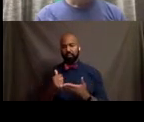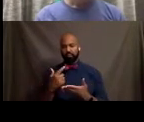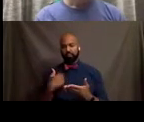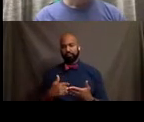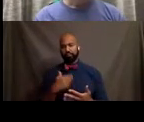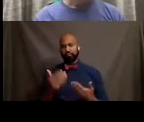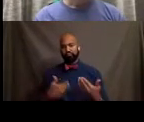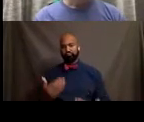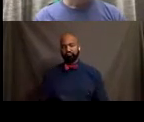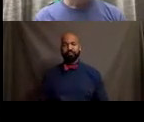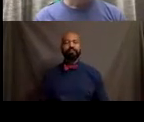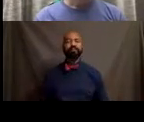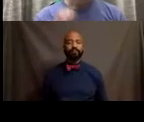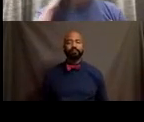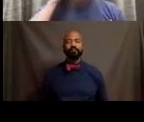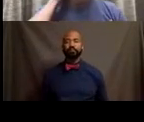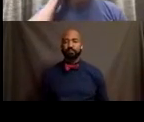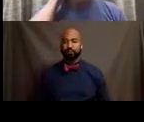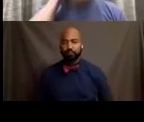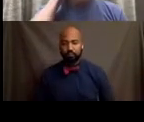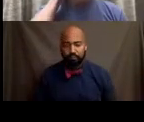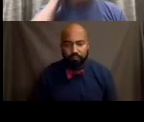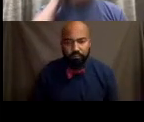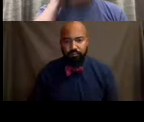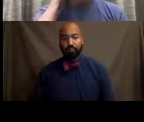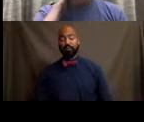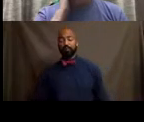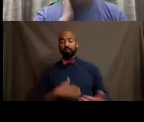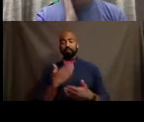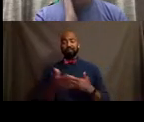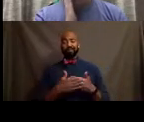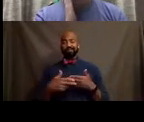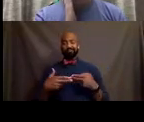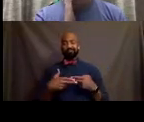And then these are the, again, the effects of feminizing hormones,